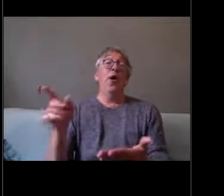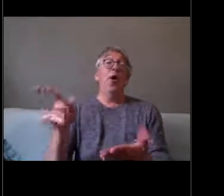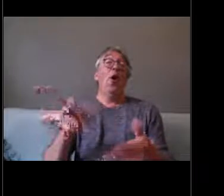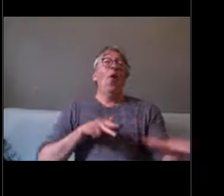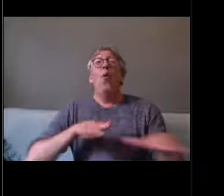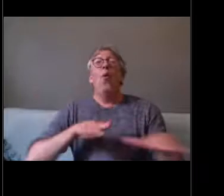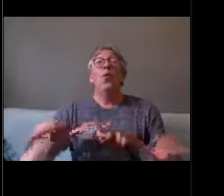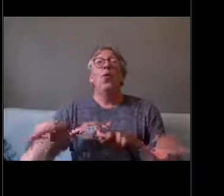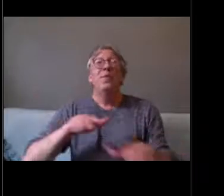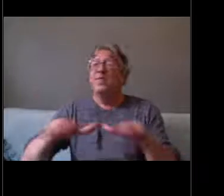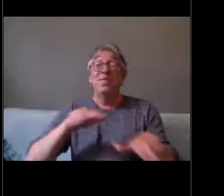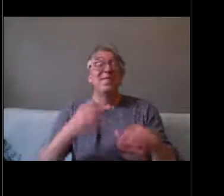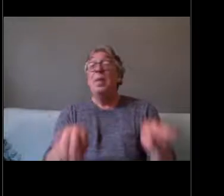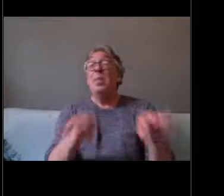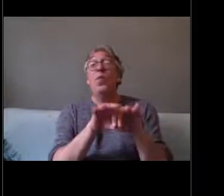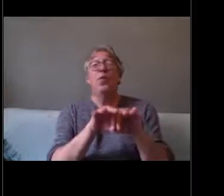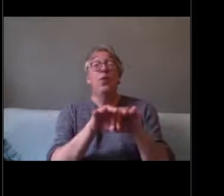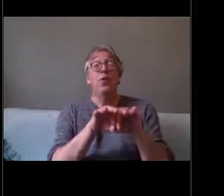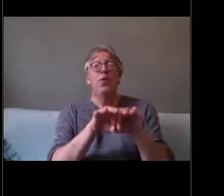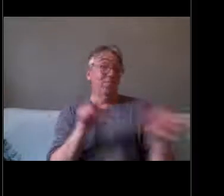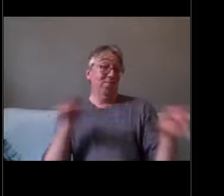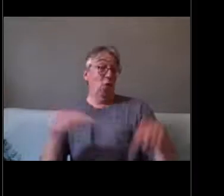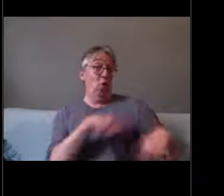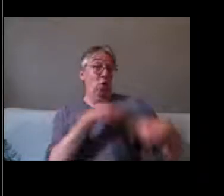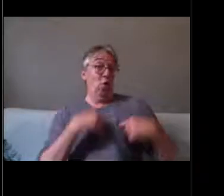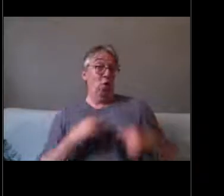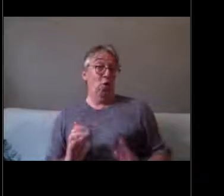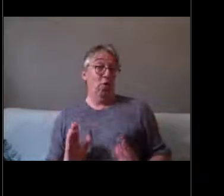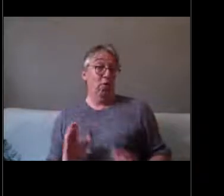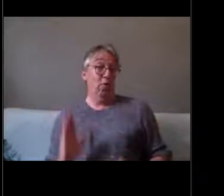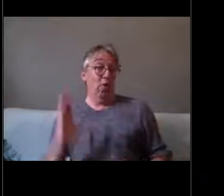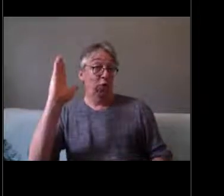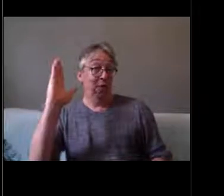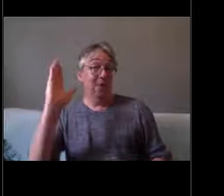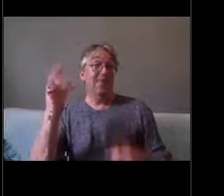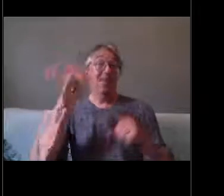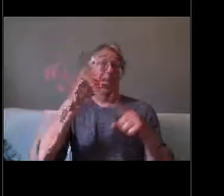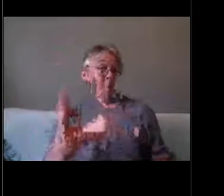Preparation on both sides and it needs to be ensured there is a contact person